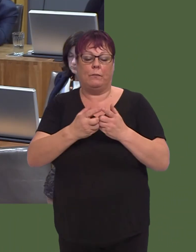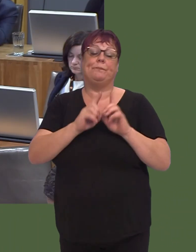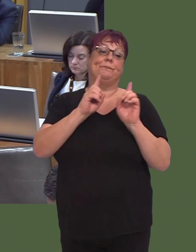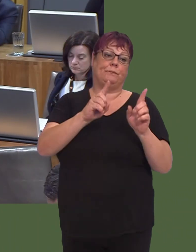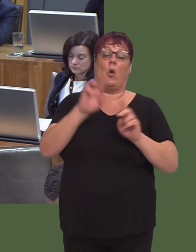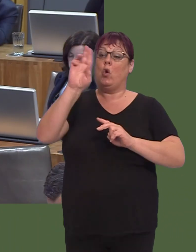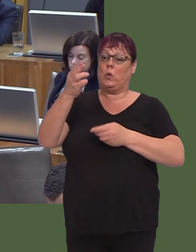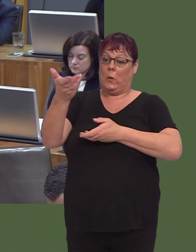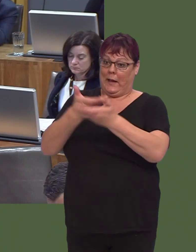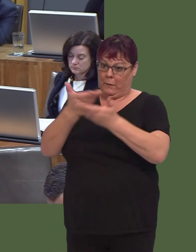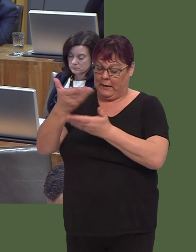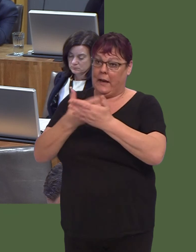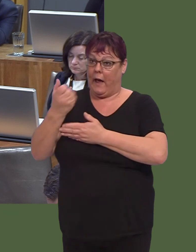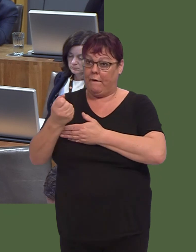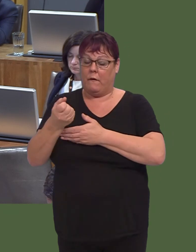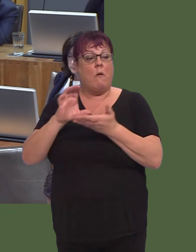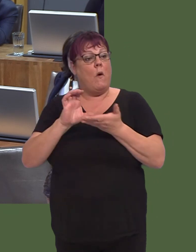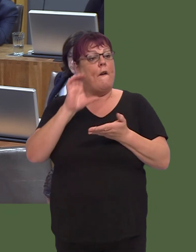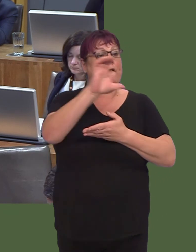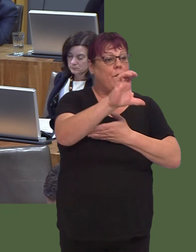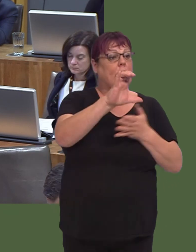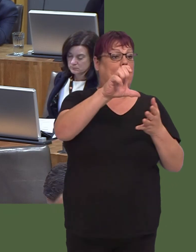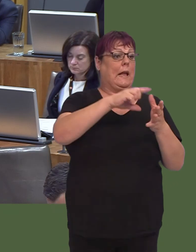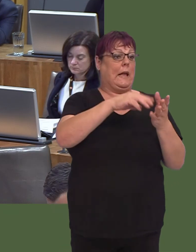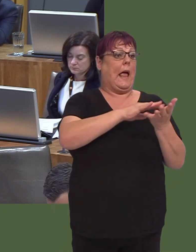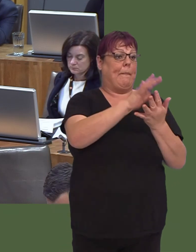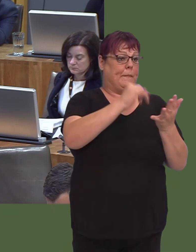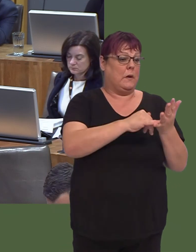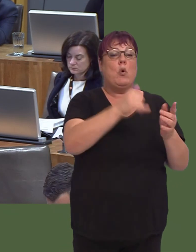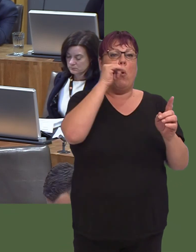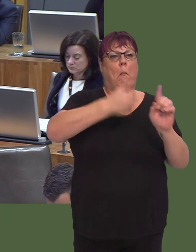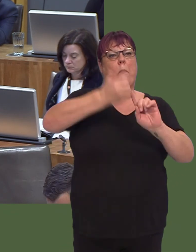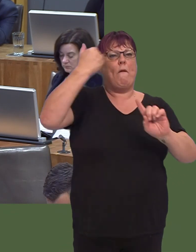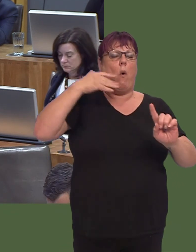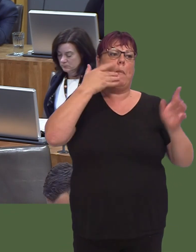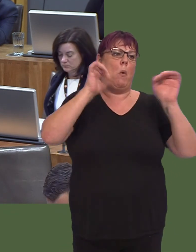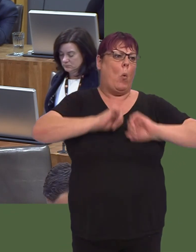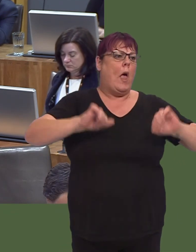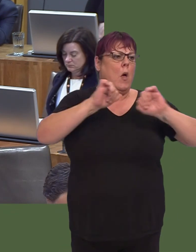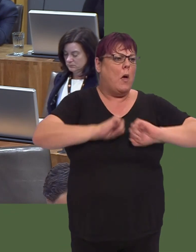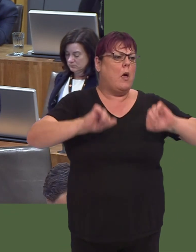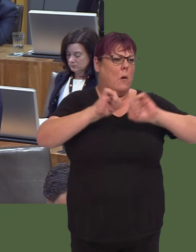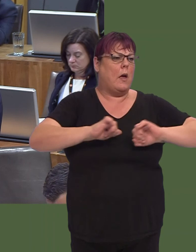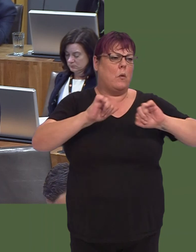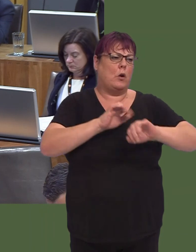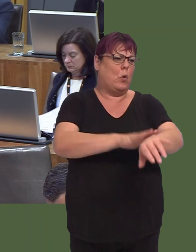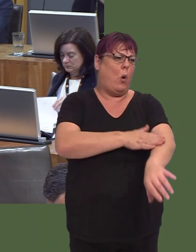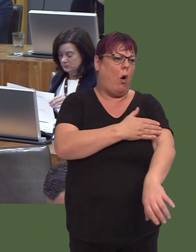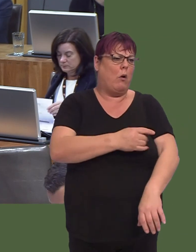Well, again, we have school counselling, we have the money that we put into CAMHS, and it is right to say that the waiting list for CAMHS was unacceptably long at one point.